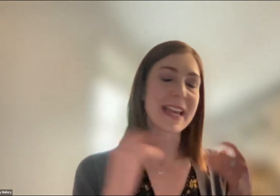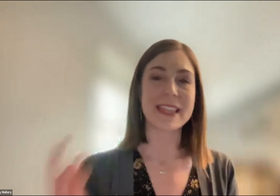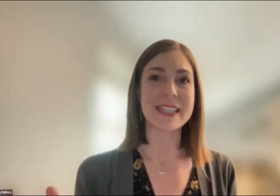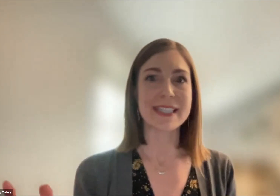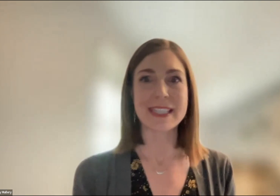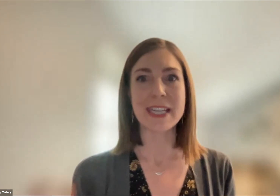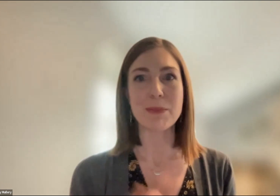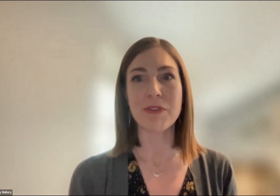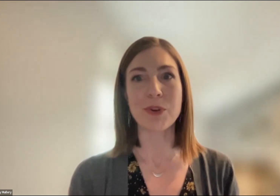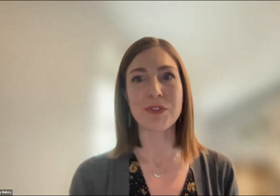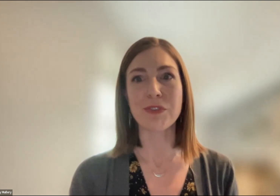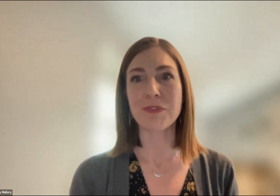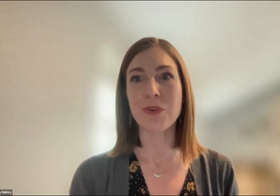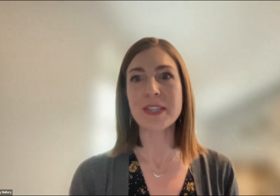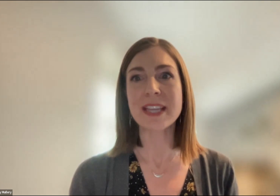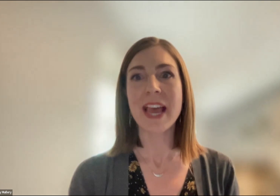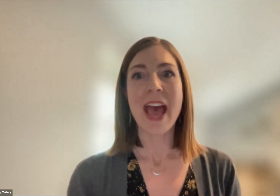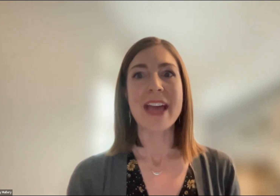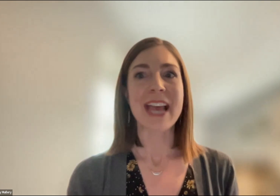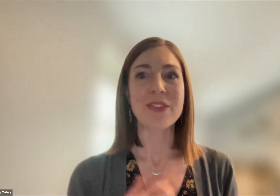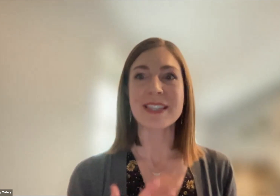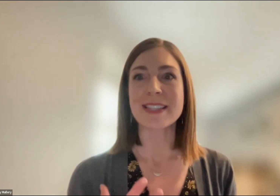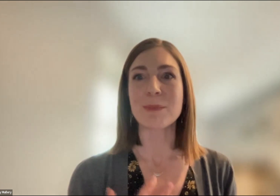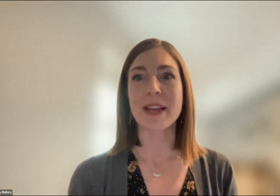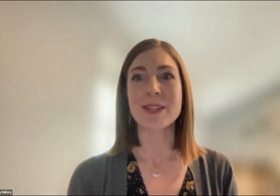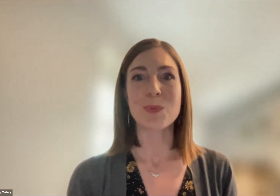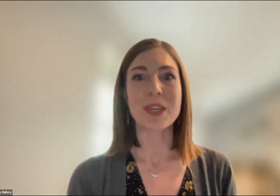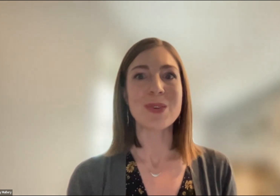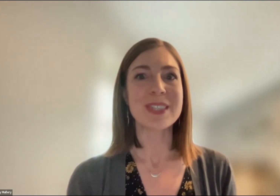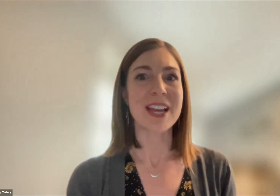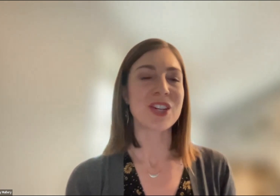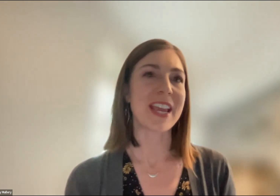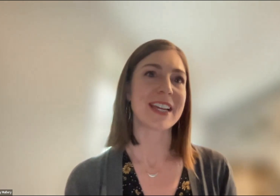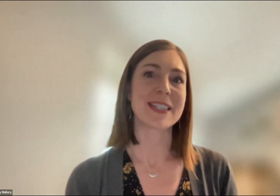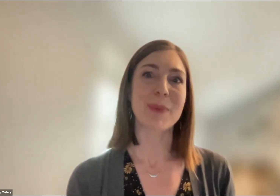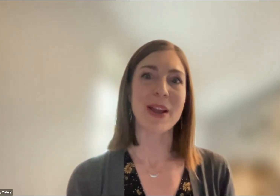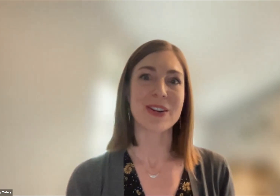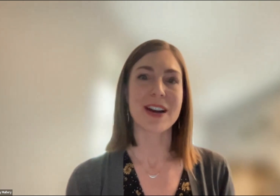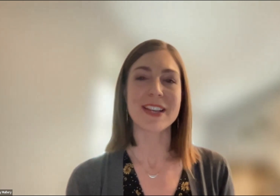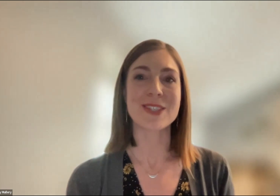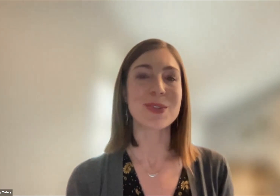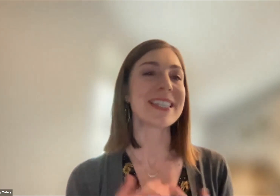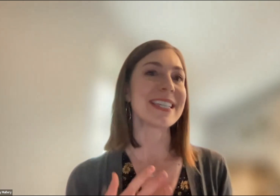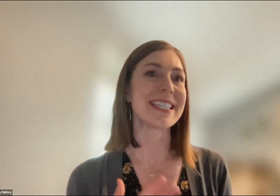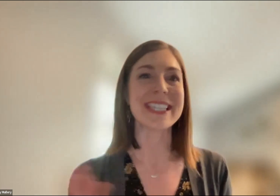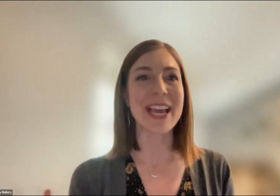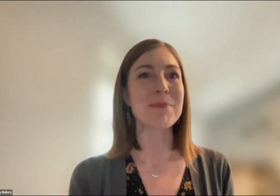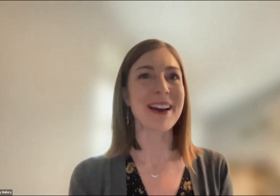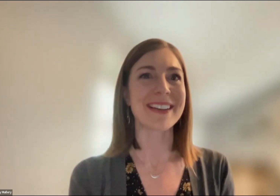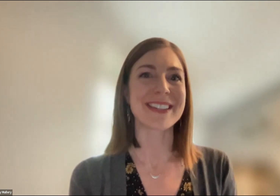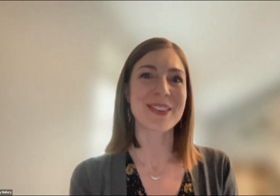We're a legacy committee and this team of wonderful folks, and how these lesson plans will be used to educate and inspire students in Dc.